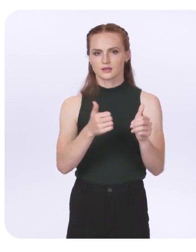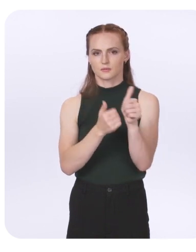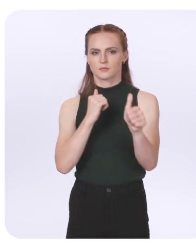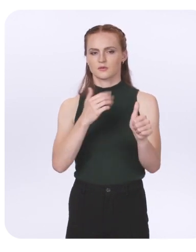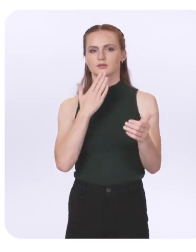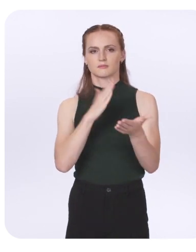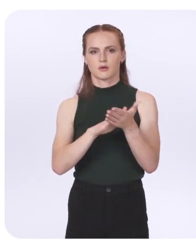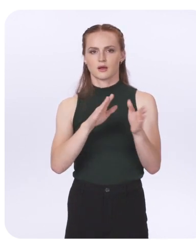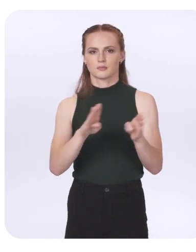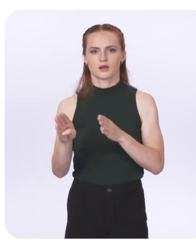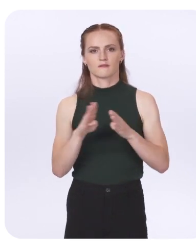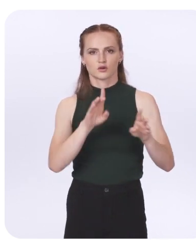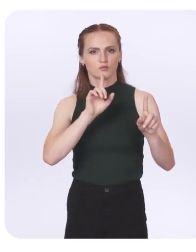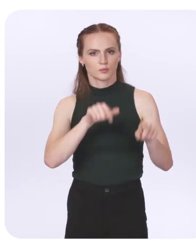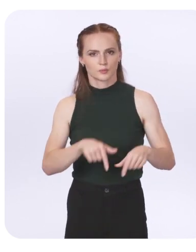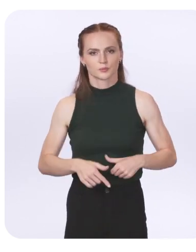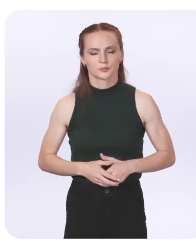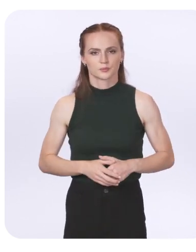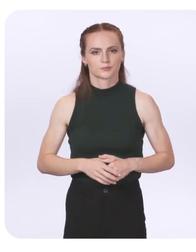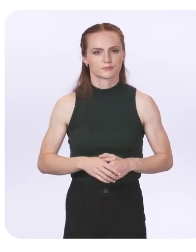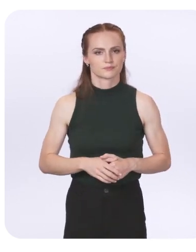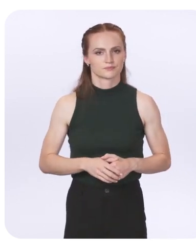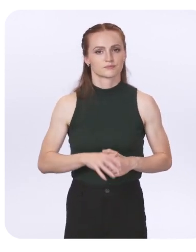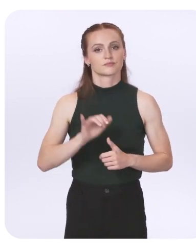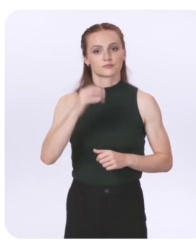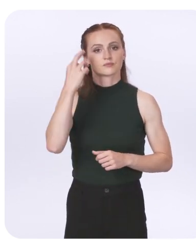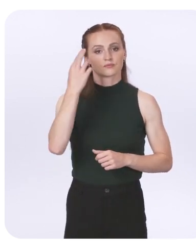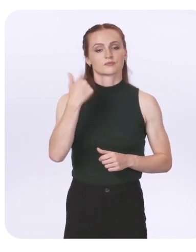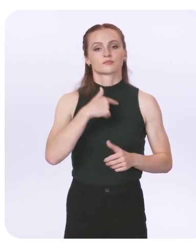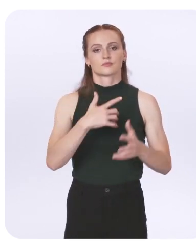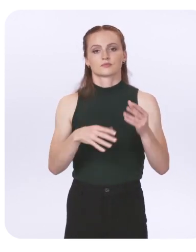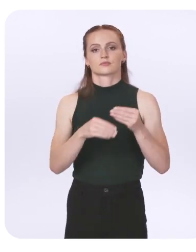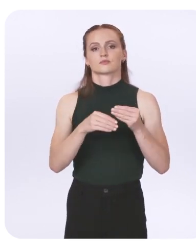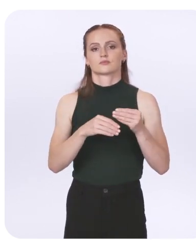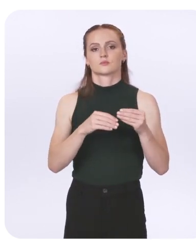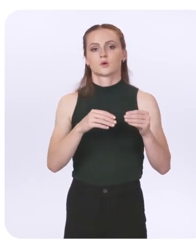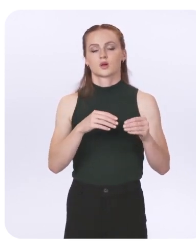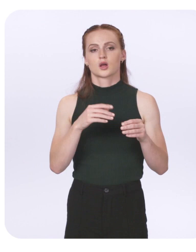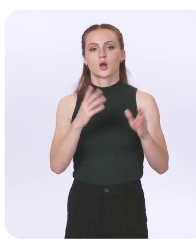And for this reason, we recently added a proactive reporting solution called ToxMod,